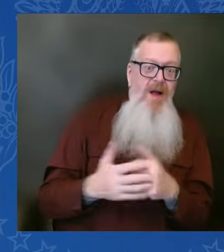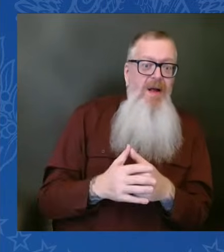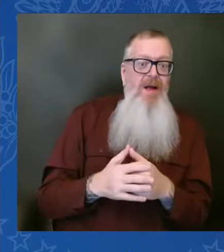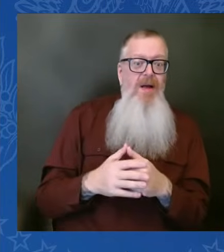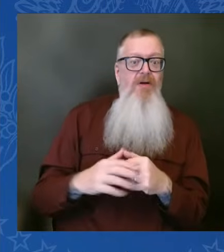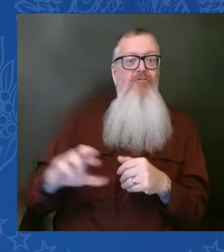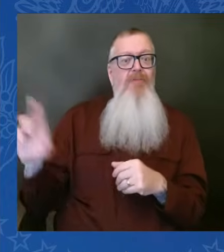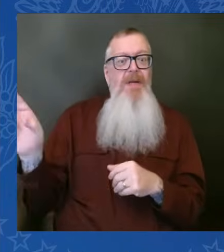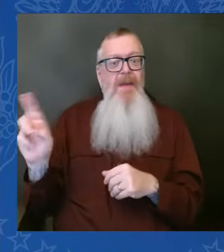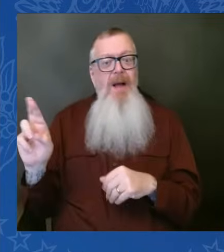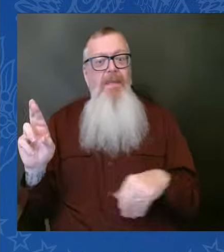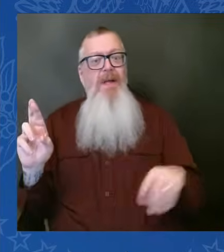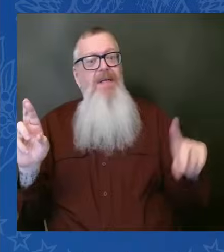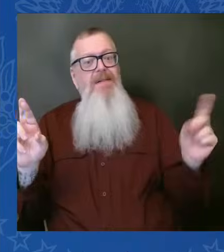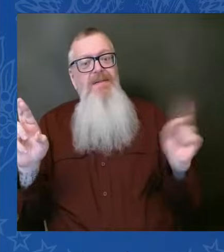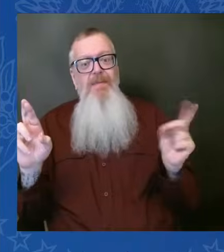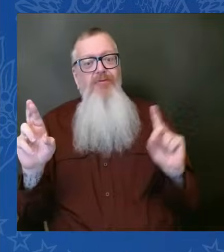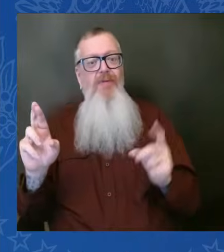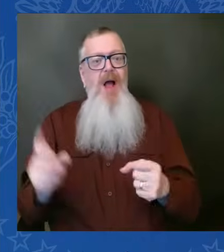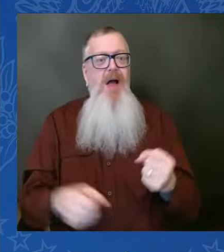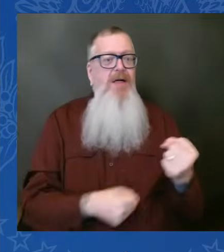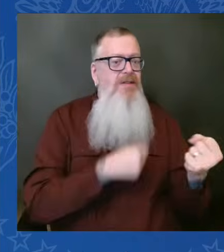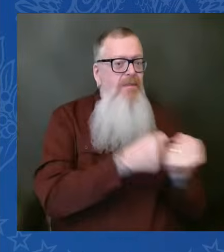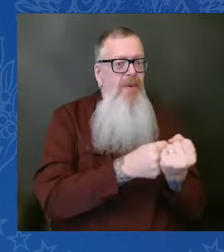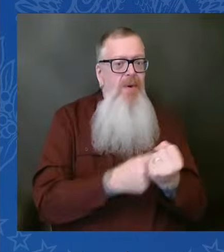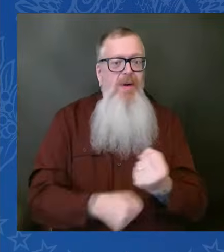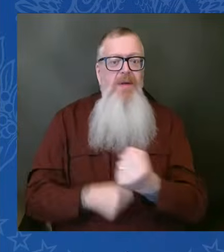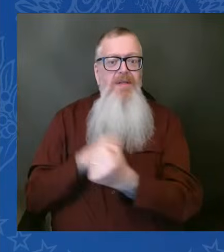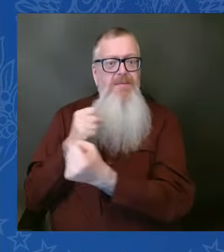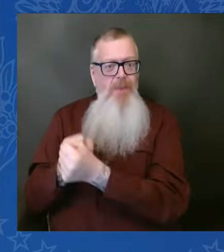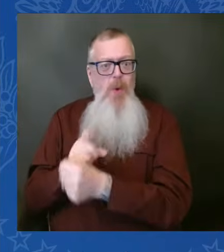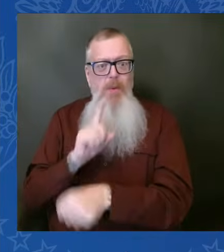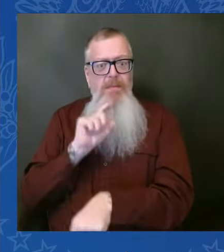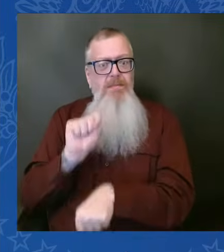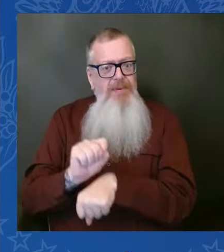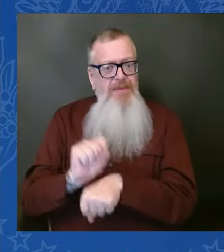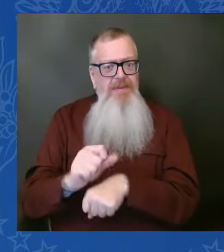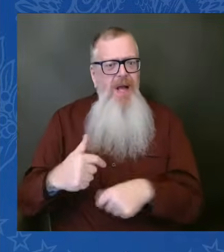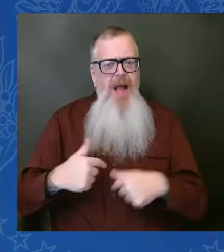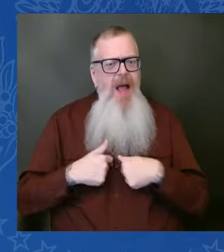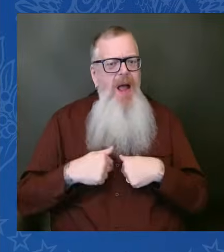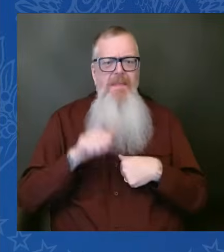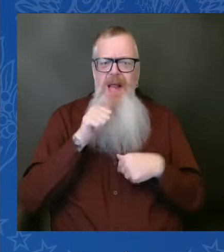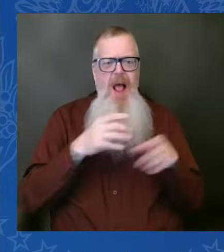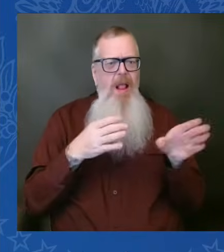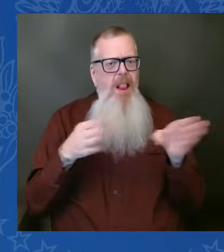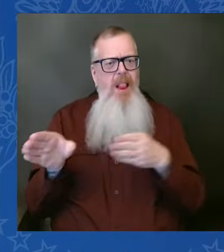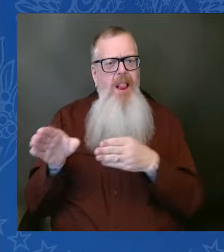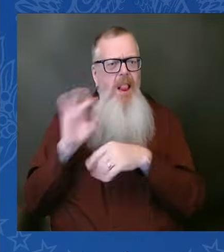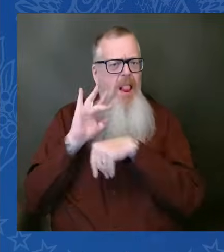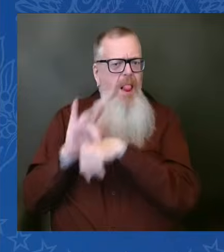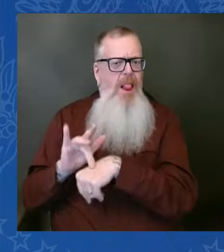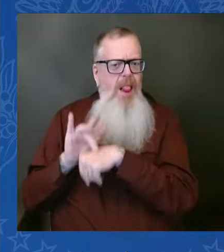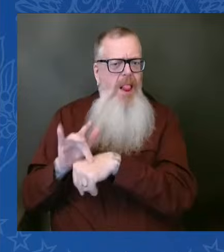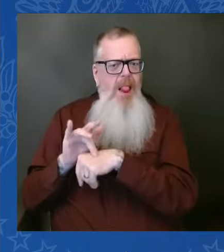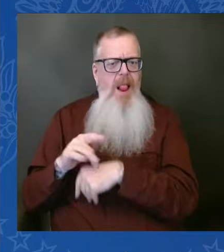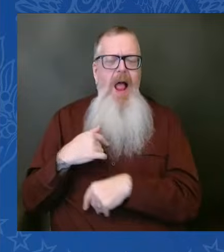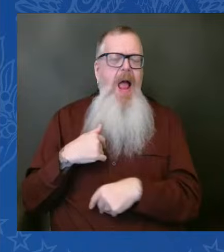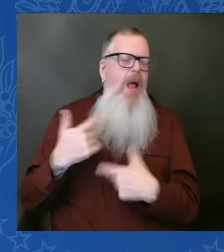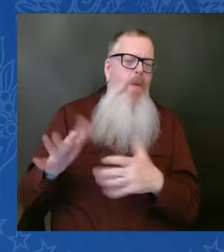I’m not -- I’m not of these -- anyway, I won’t get going. But I’ve never been a big fan of trickle-down economics.